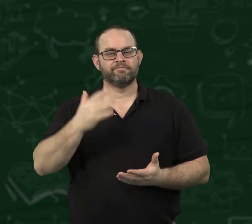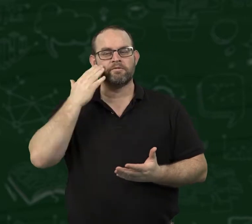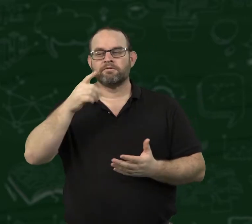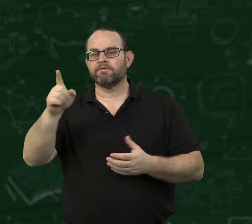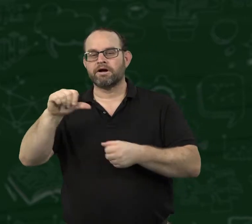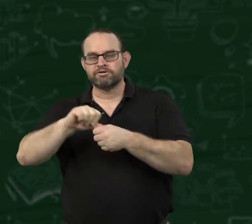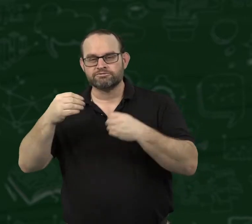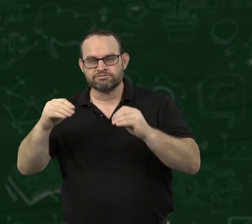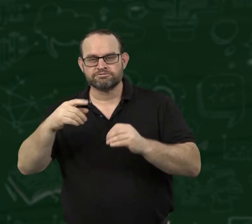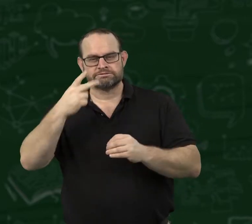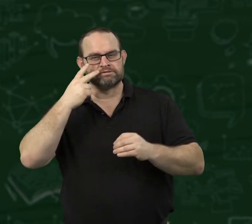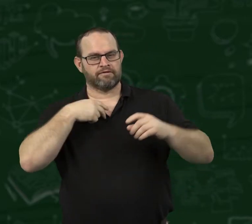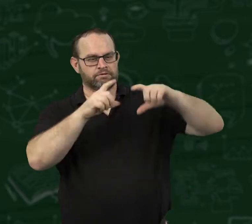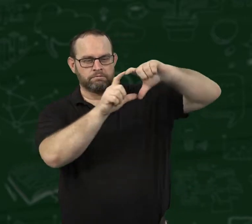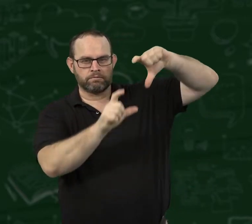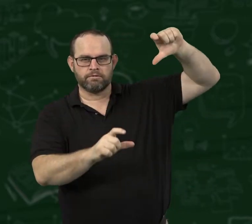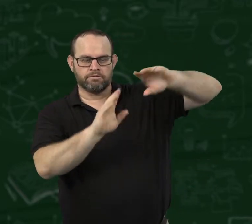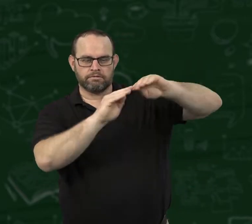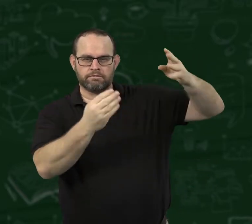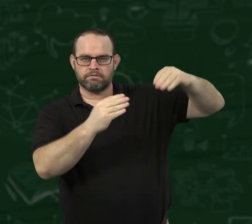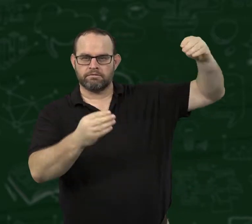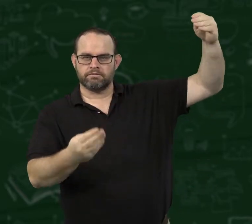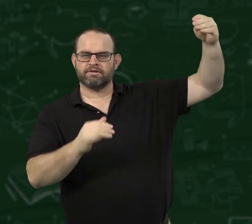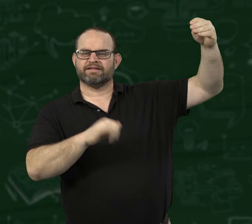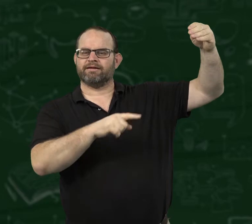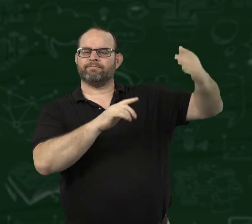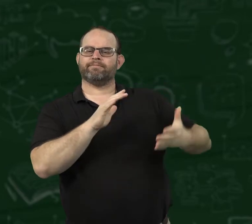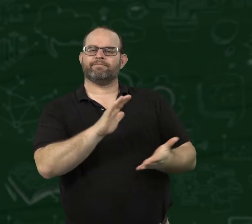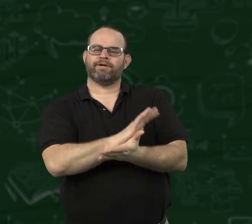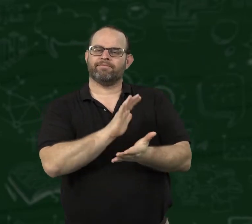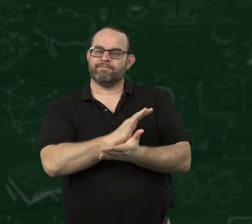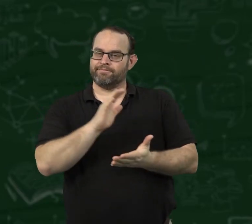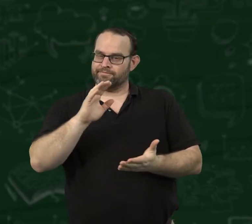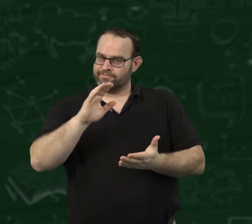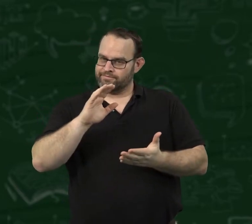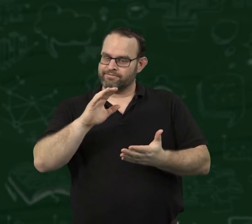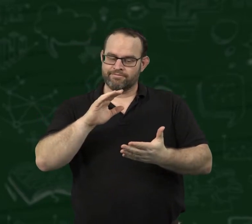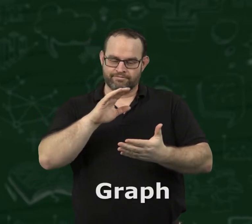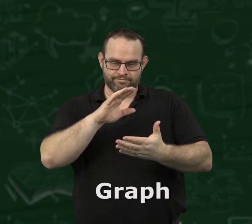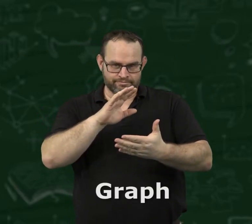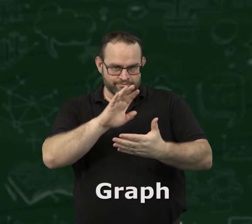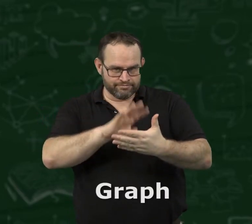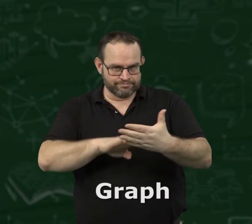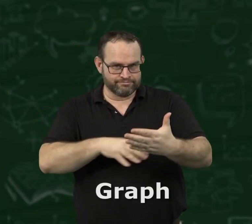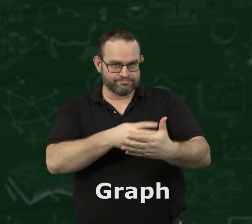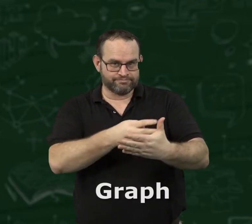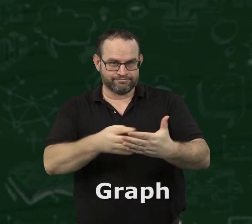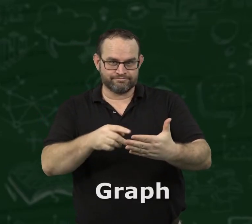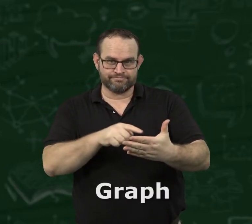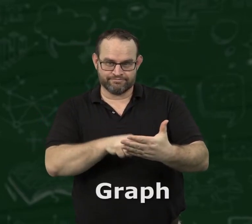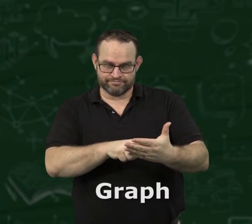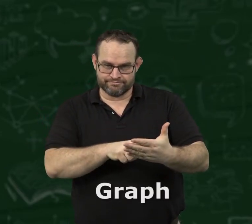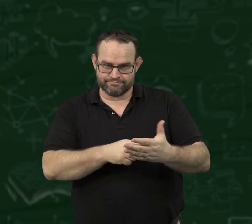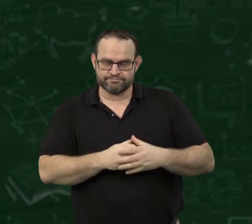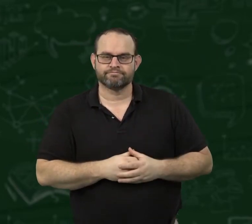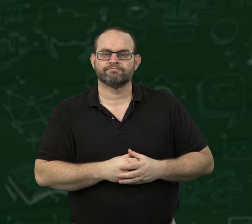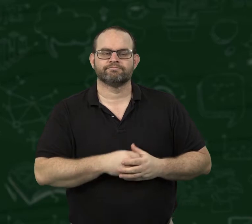Gas stations sell maps. Maps are actually graphs.